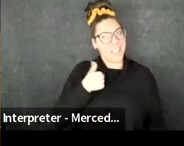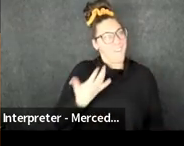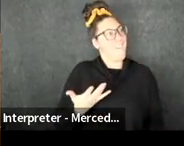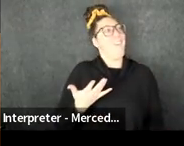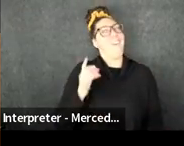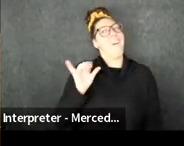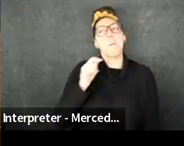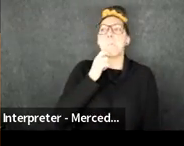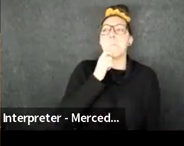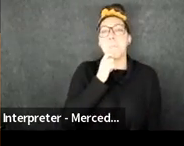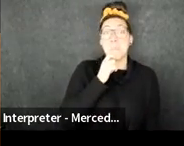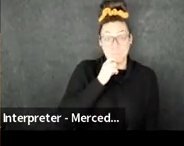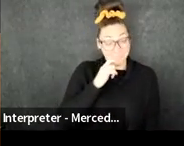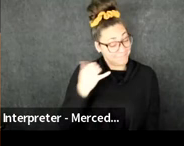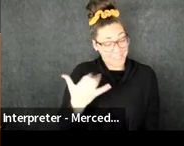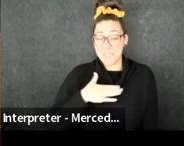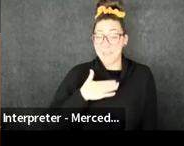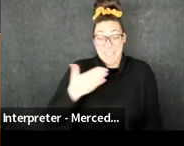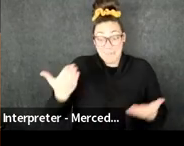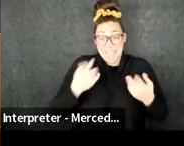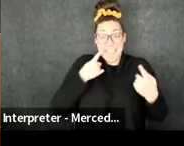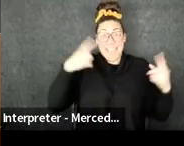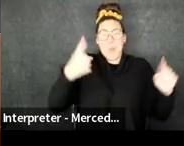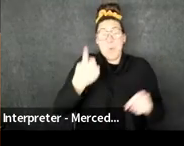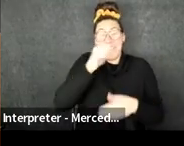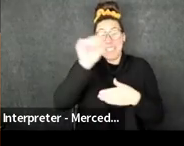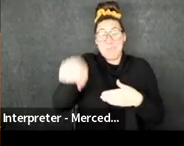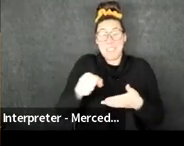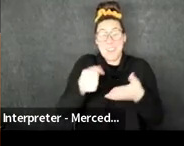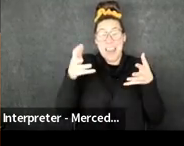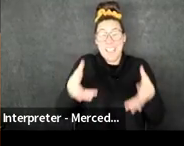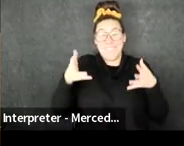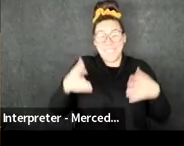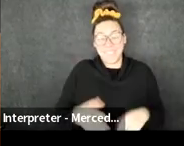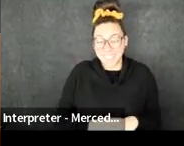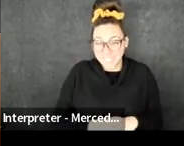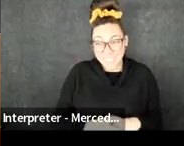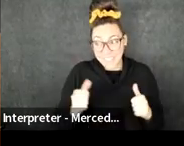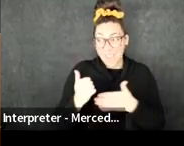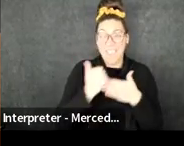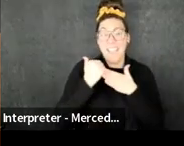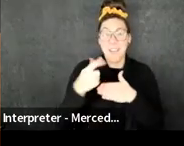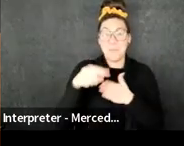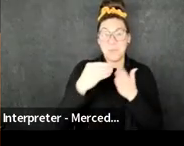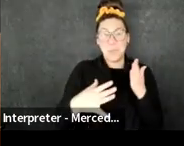And now I'm happy to be here with one semester left to be able to help students on campus in any way that I can.